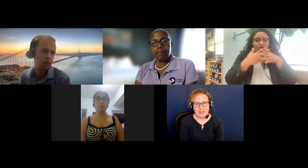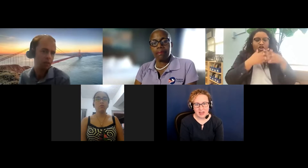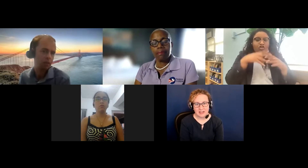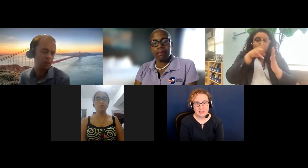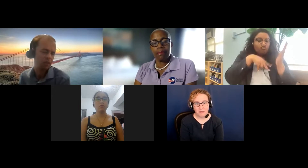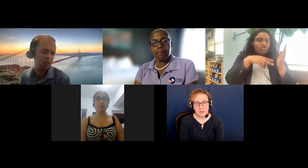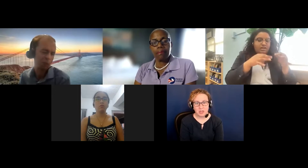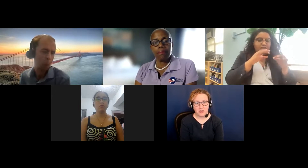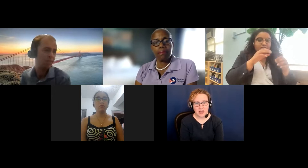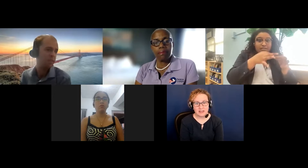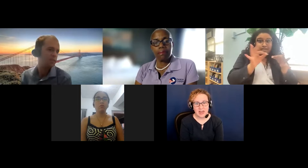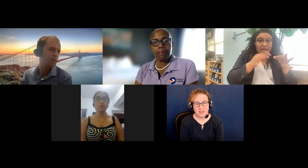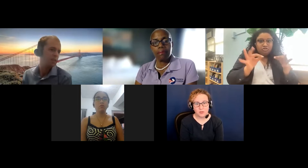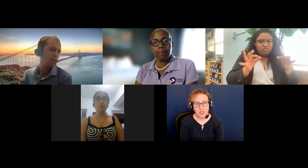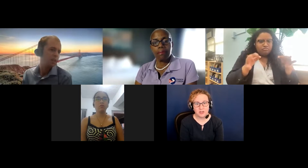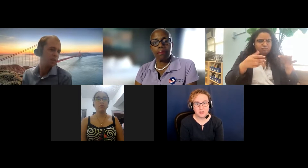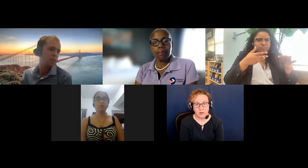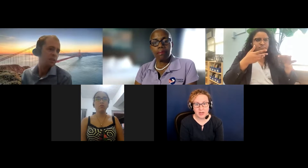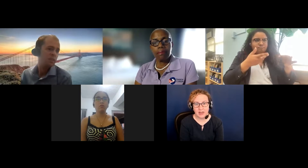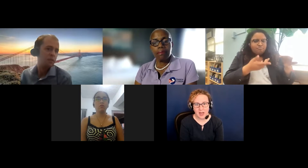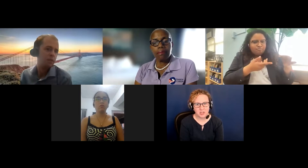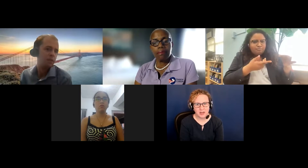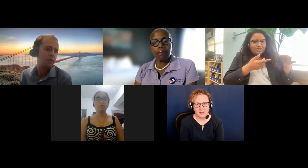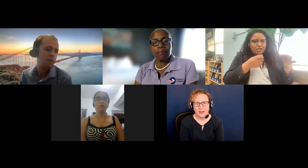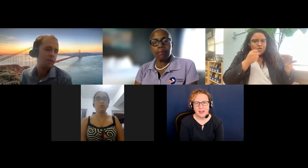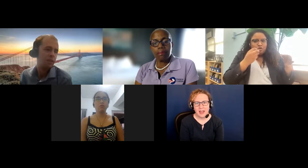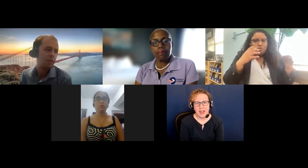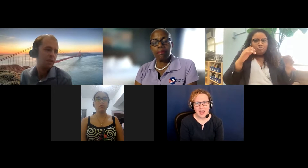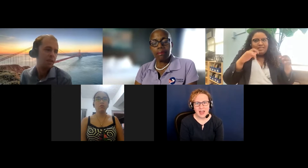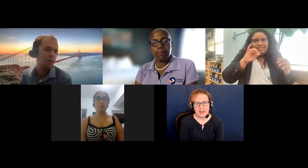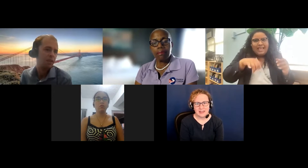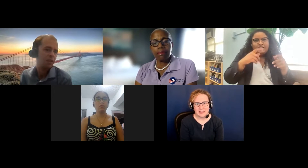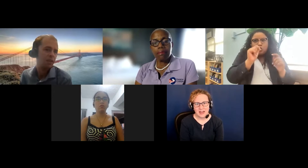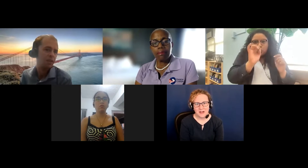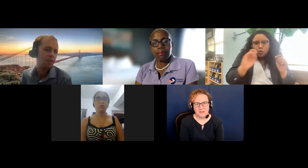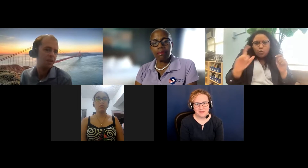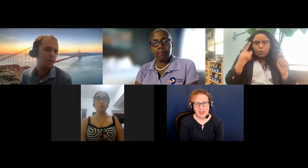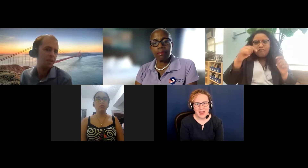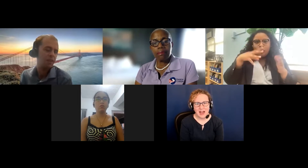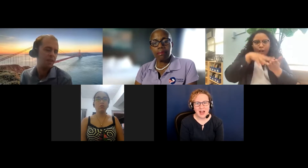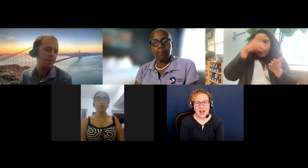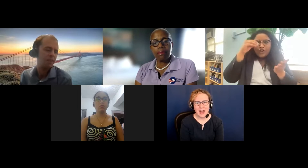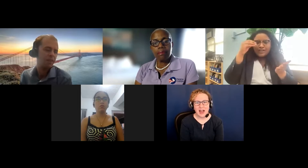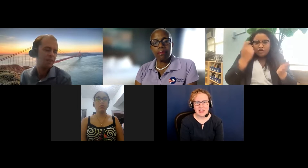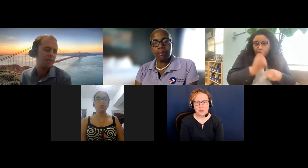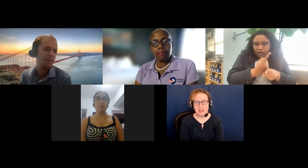As Deaf people here in the United States, we are used to reading captioning. It is really